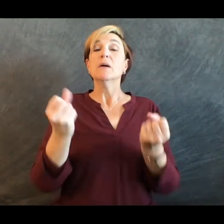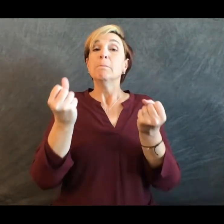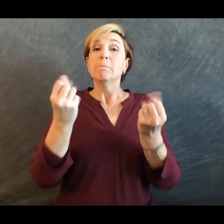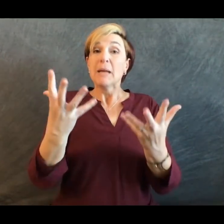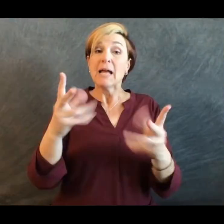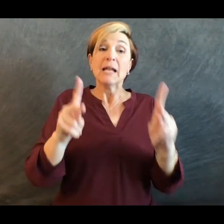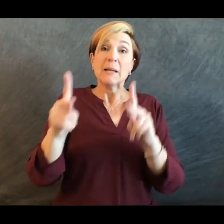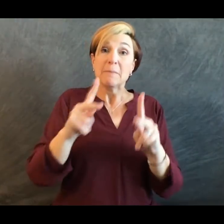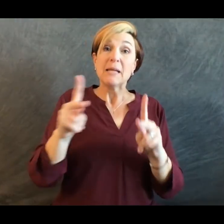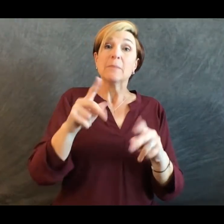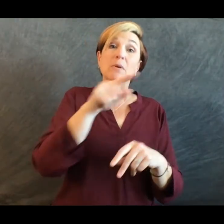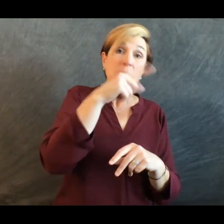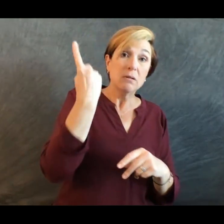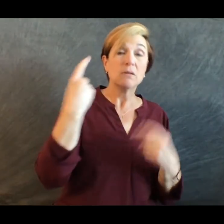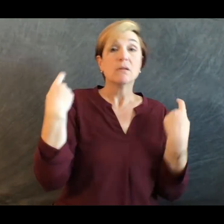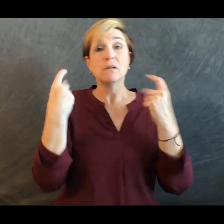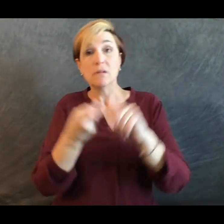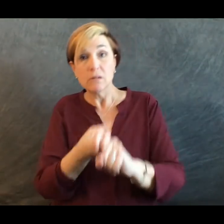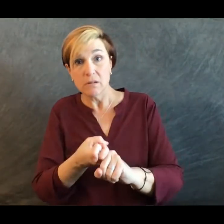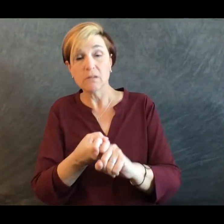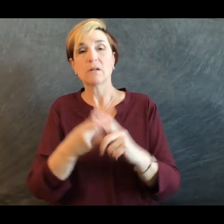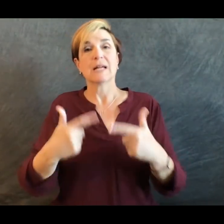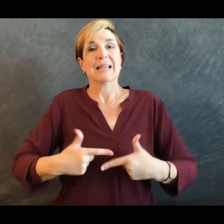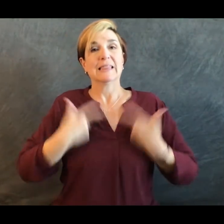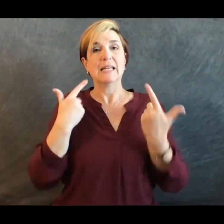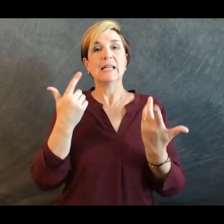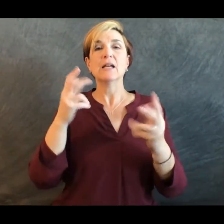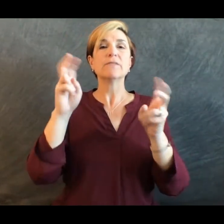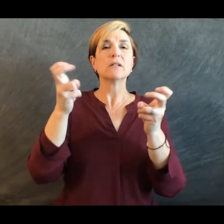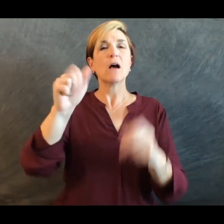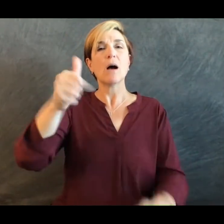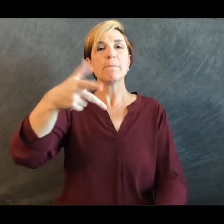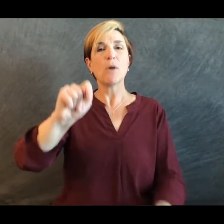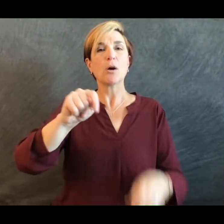risk for spread of a highly contagious disease like Ovid 19 we tell people to